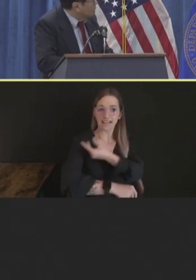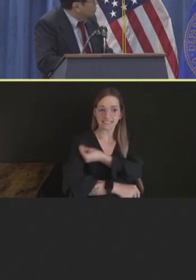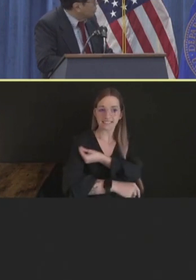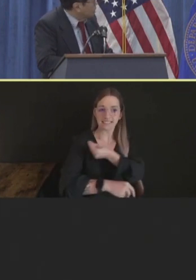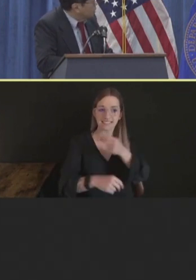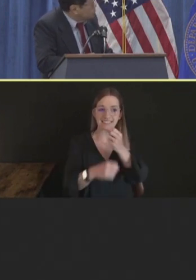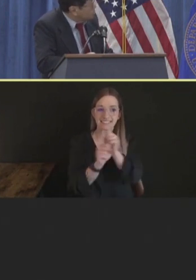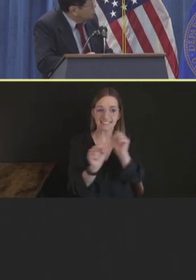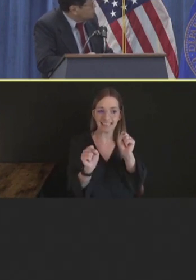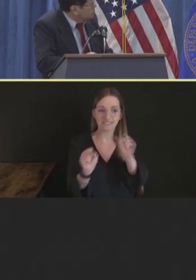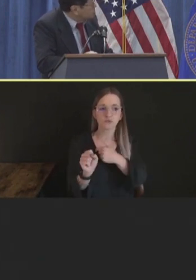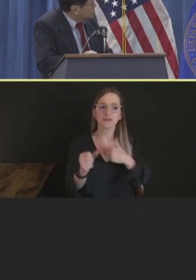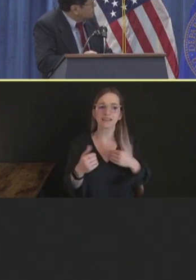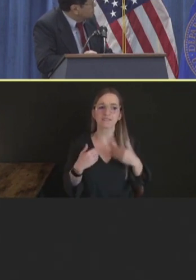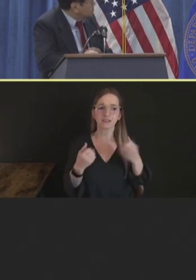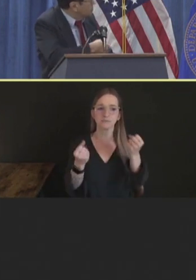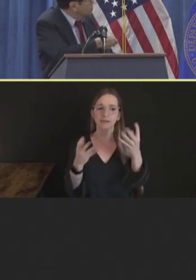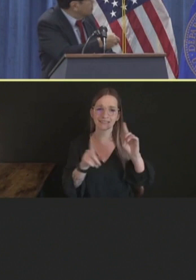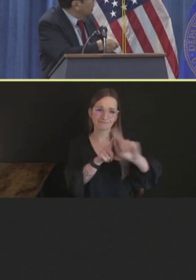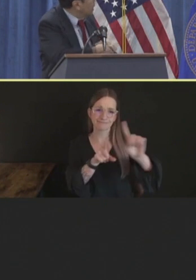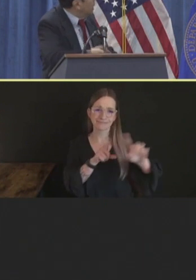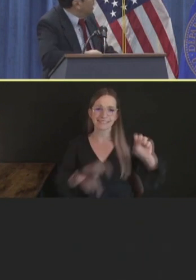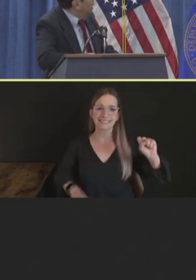20 years.